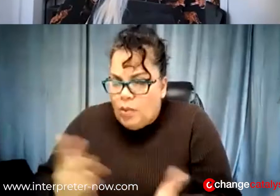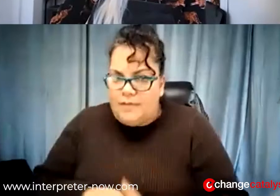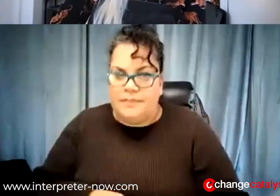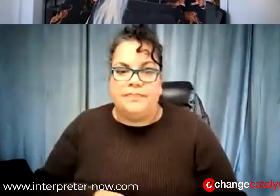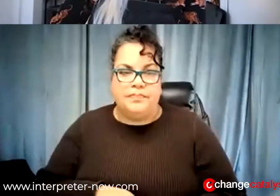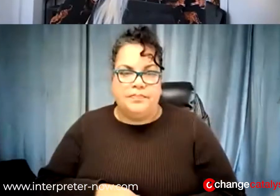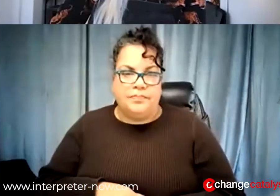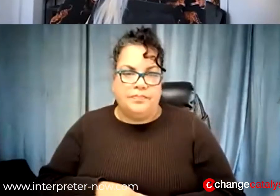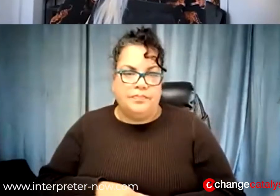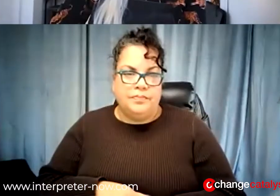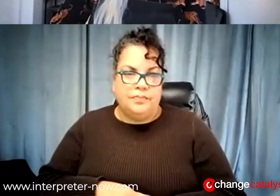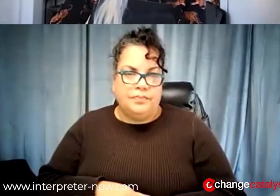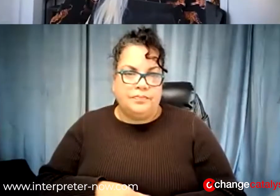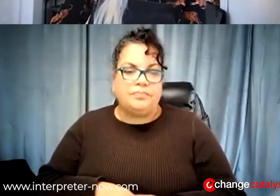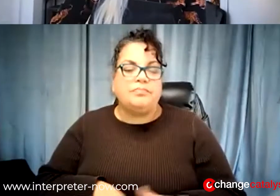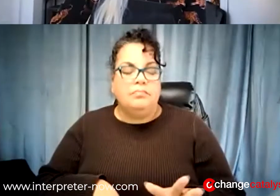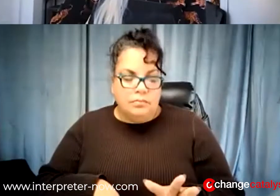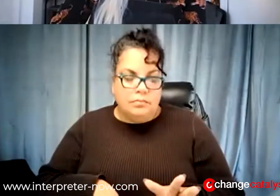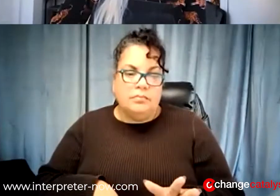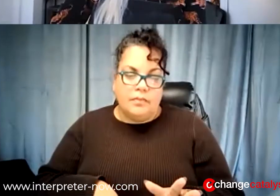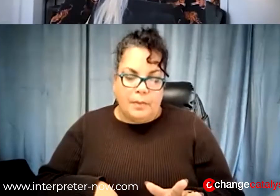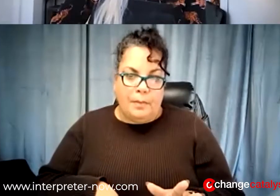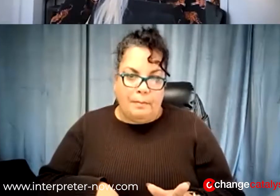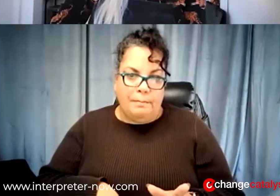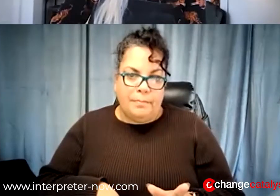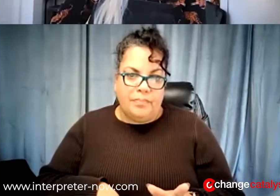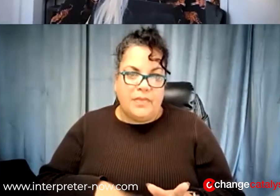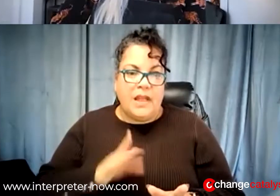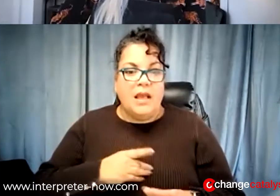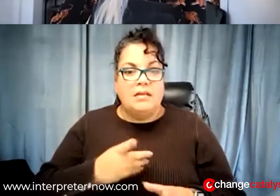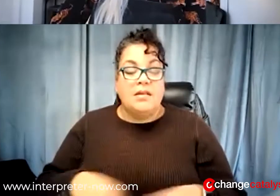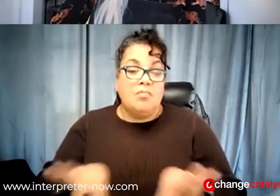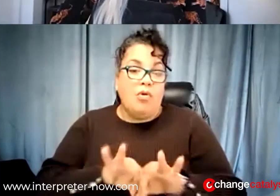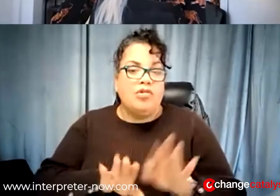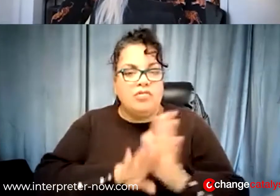I mean, the delightful thing is being able to build a company and build a product